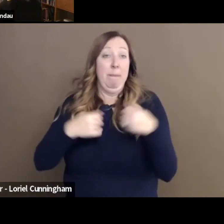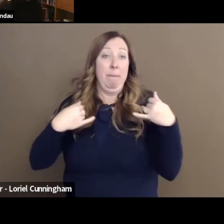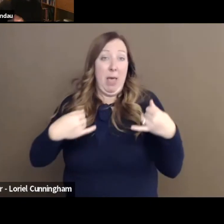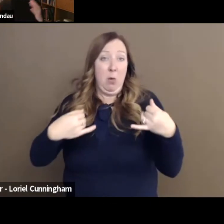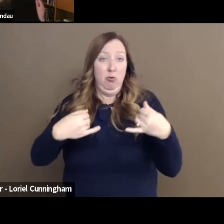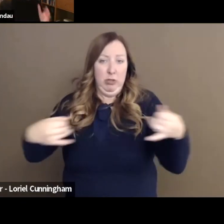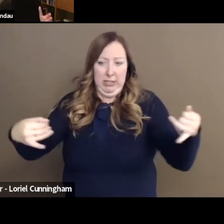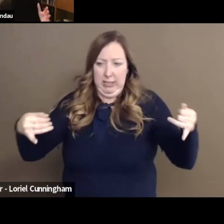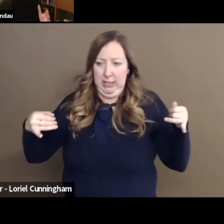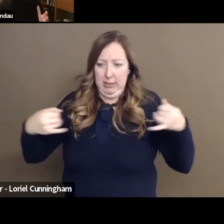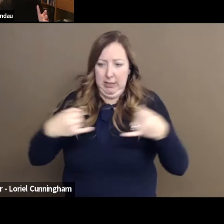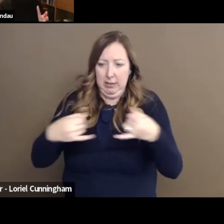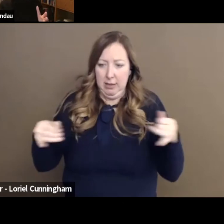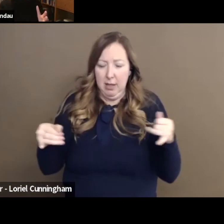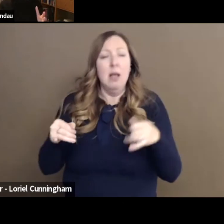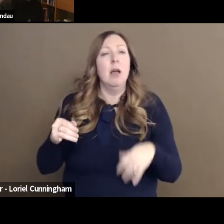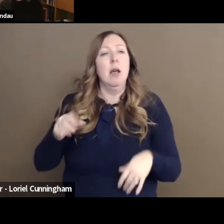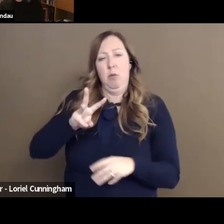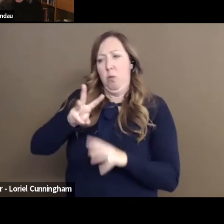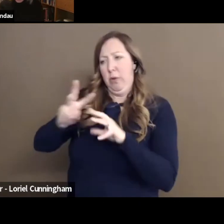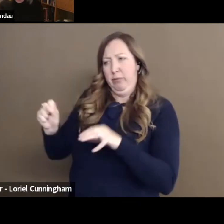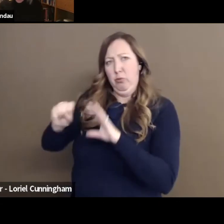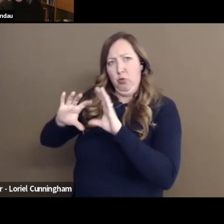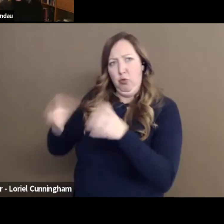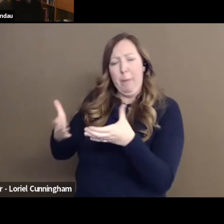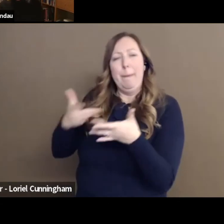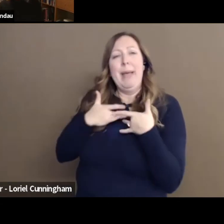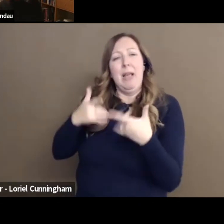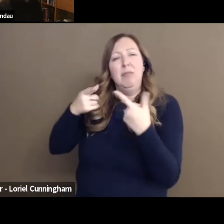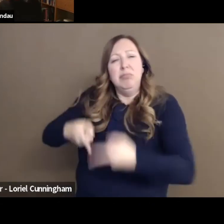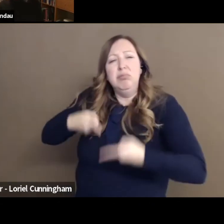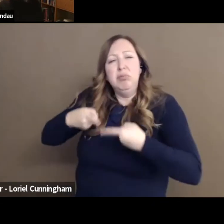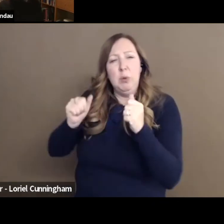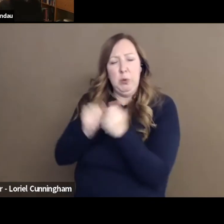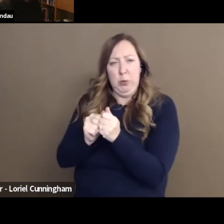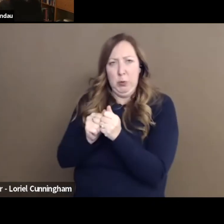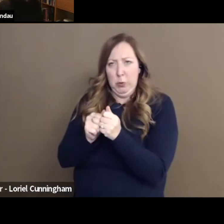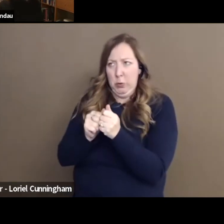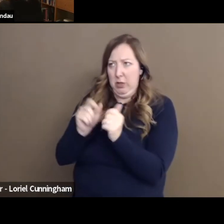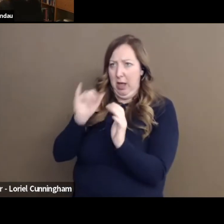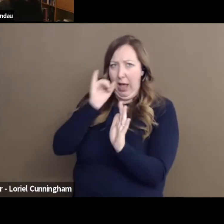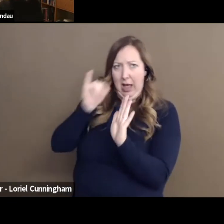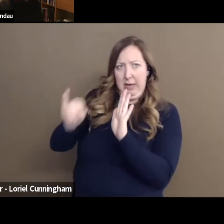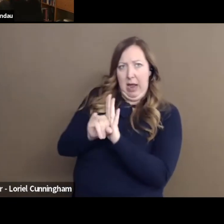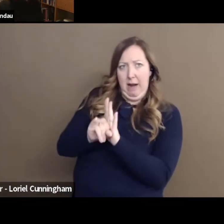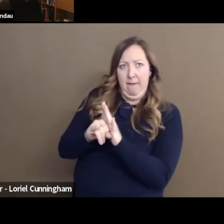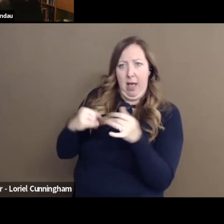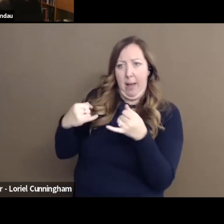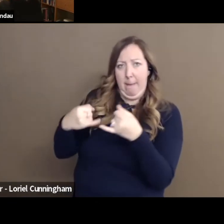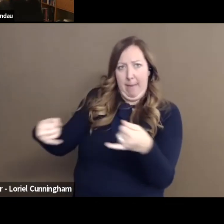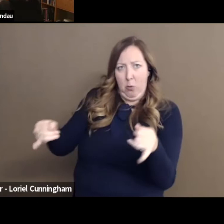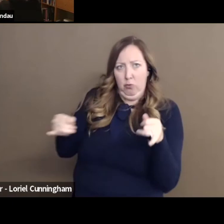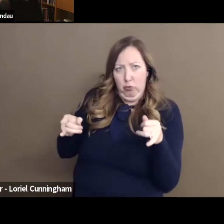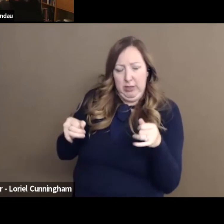with just defining boundaries so just to give you one simple little snippet